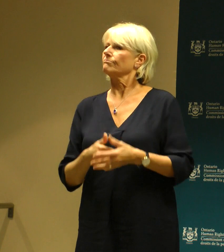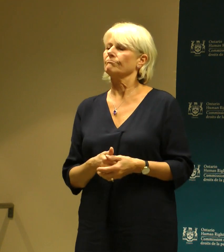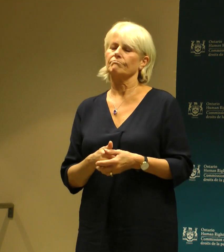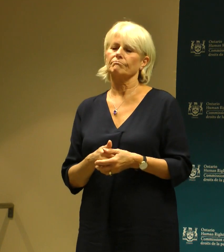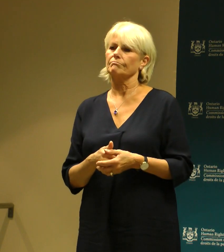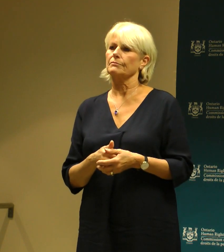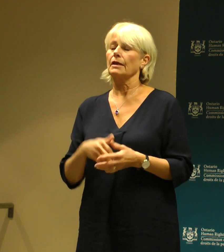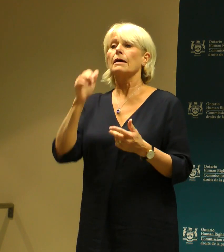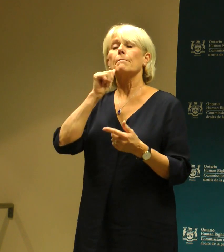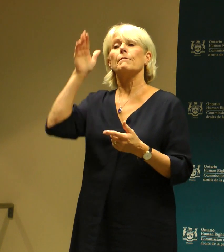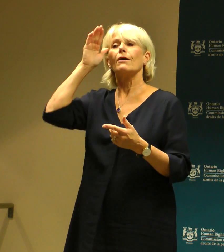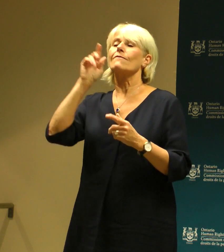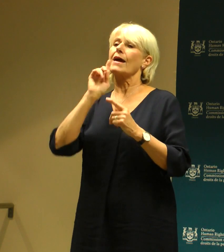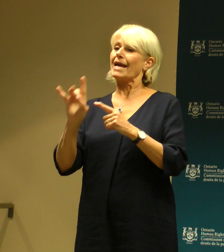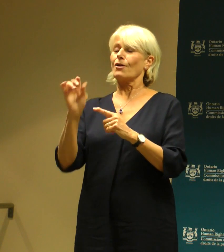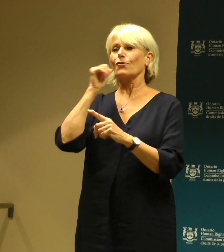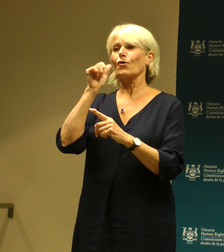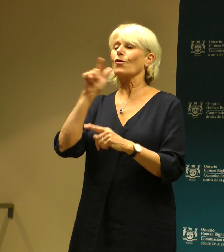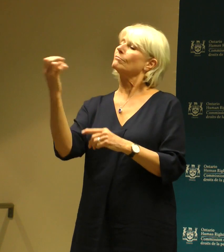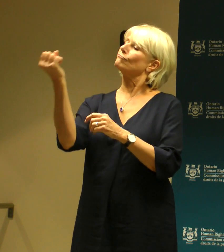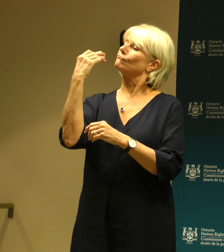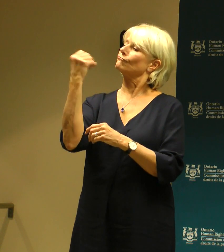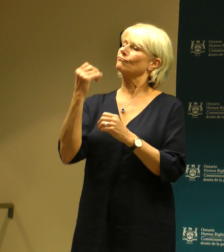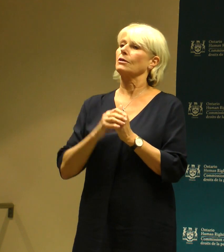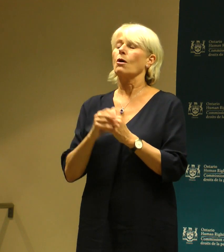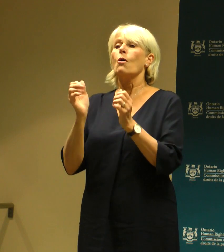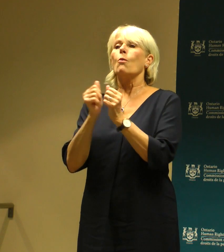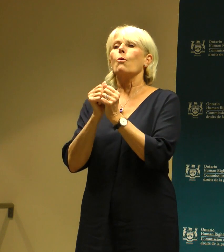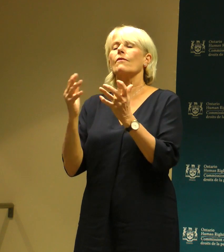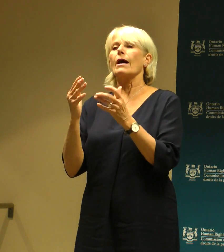The parent of an eight-year-old girl told us, without timely remediation, her